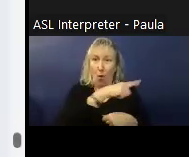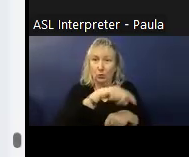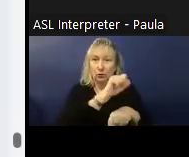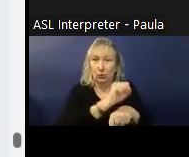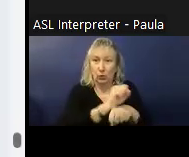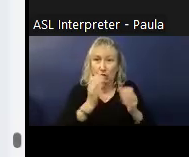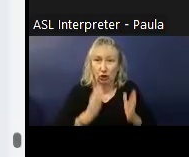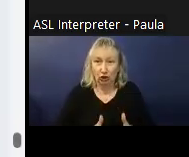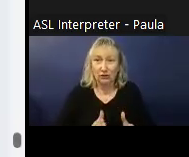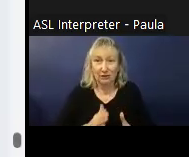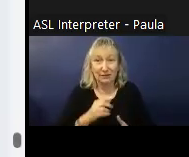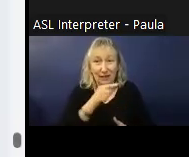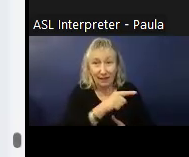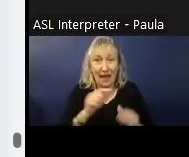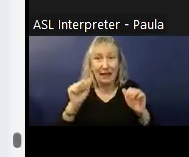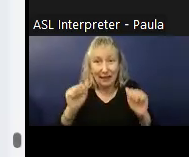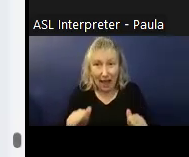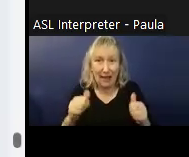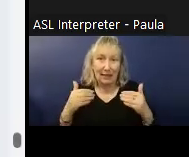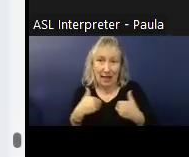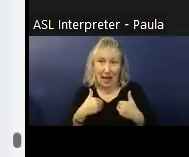they can have representation through the investigation.